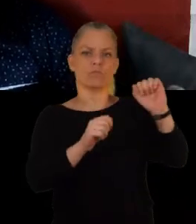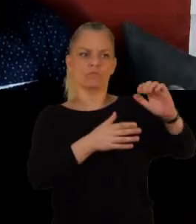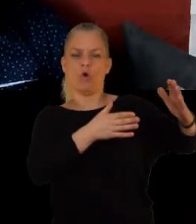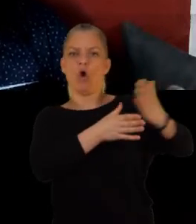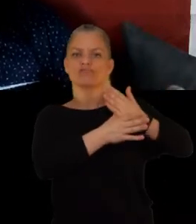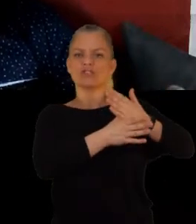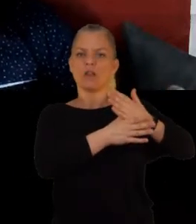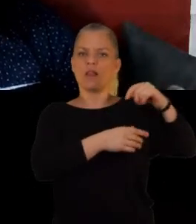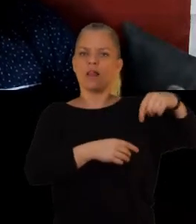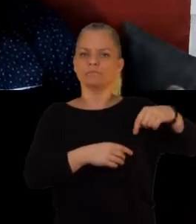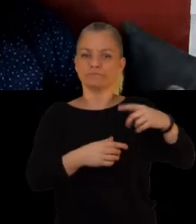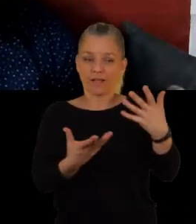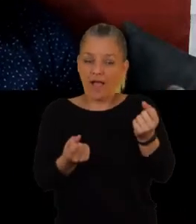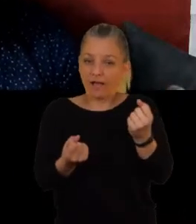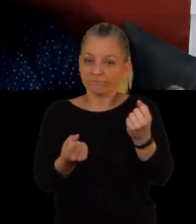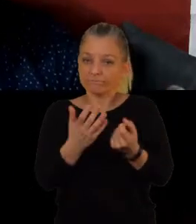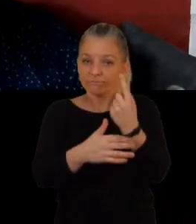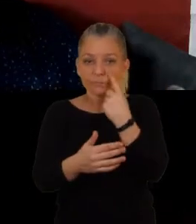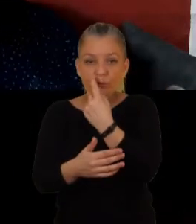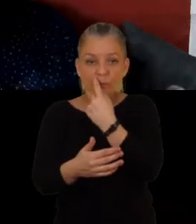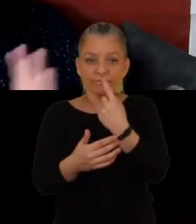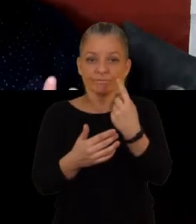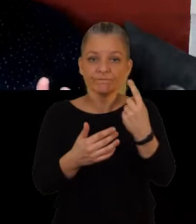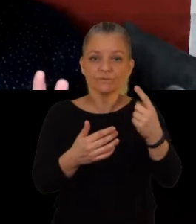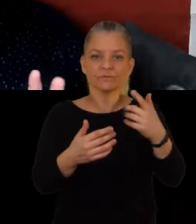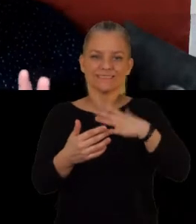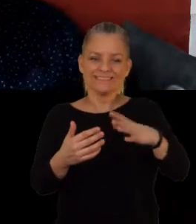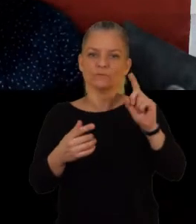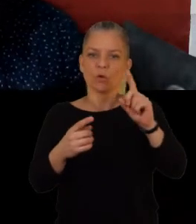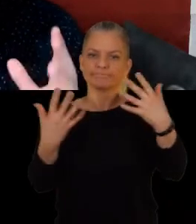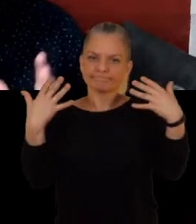away from those kind of original tenants and there are proven ways to do that and so we just